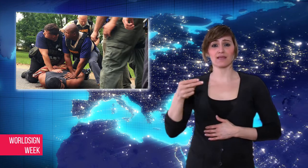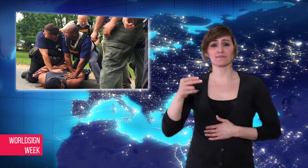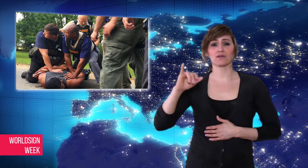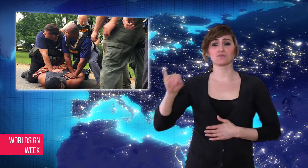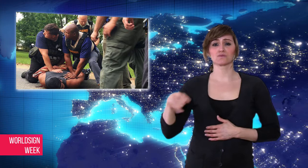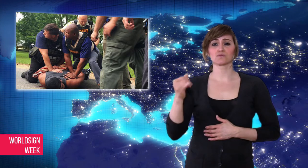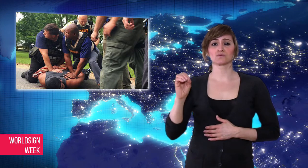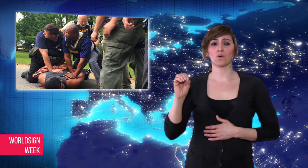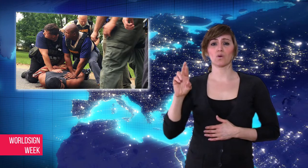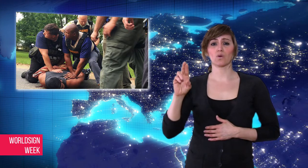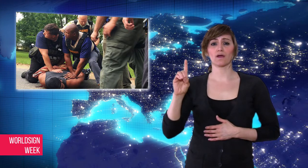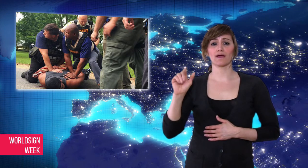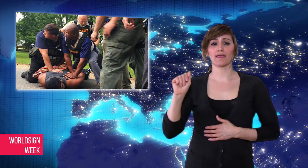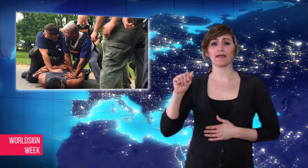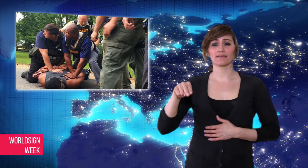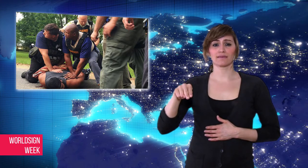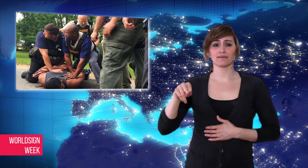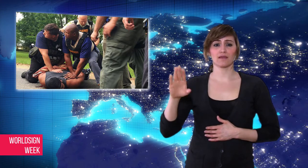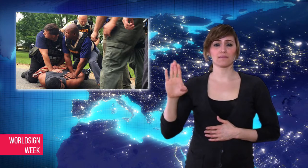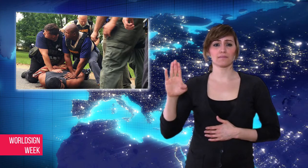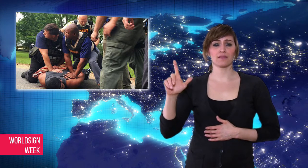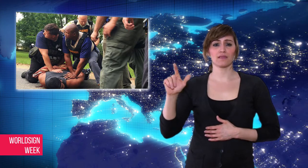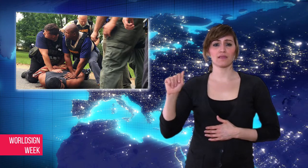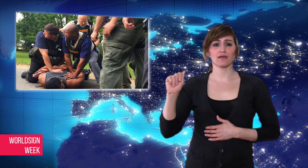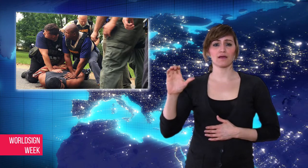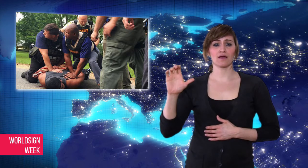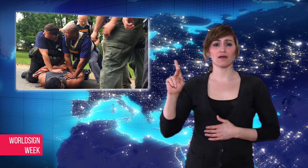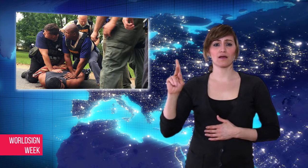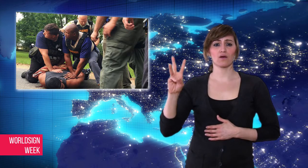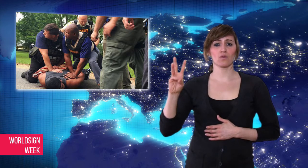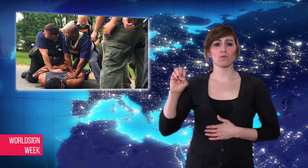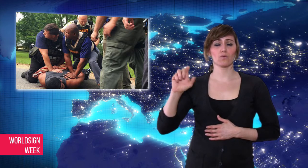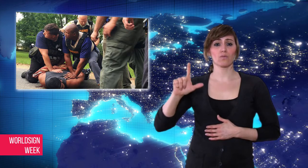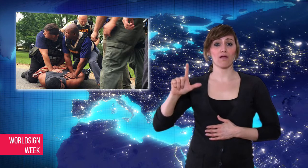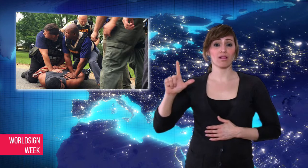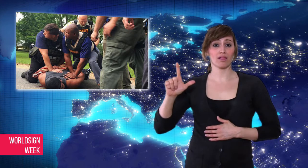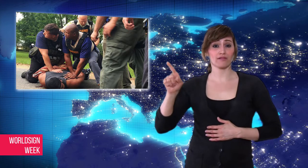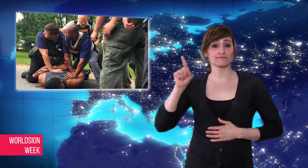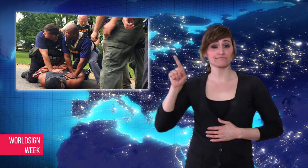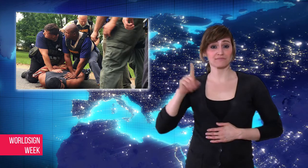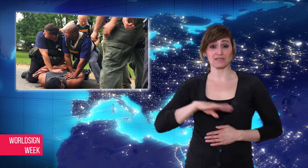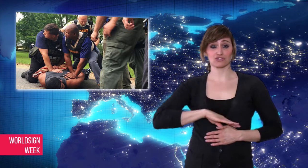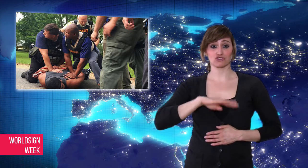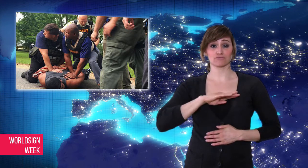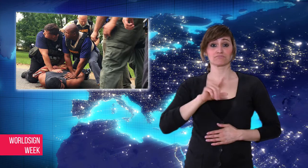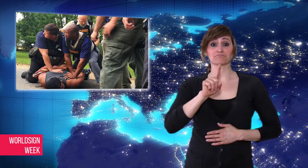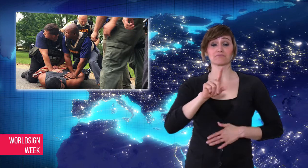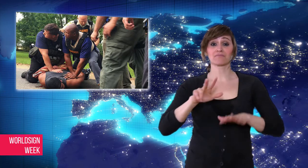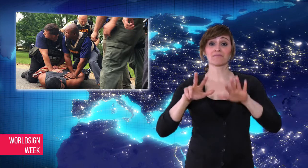Jordan Blackwell, 18, has died as a hero